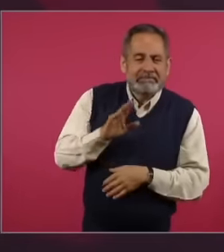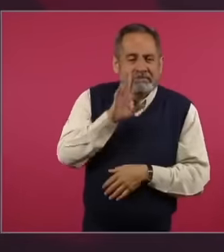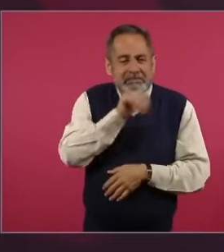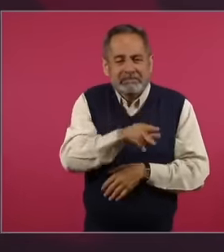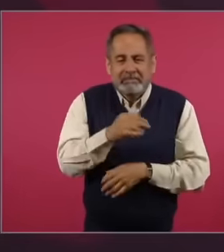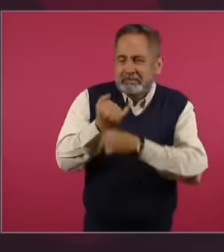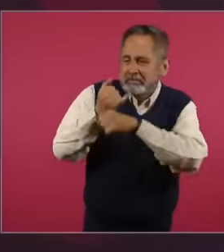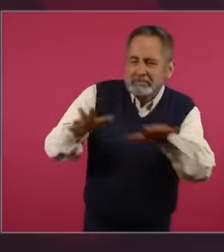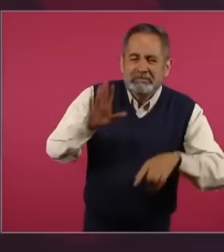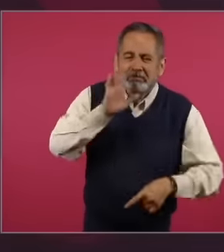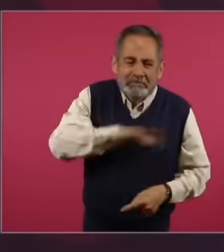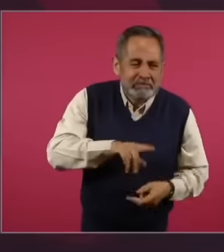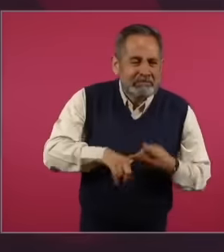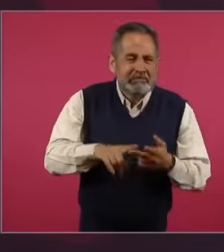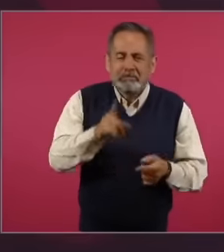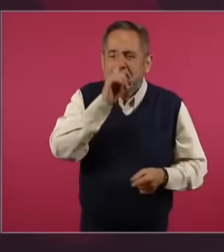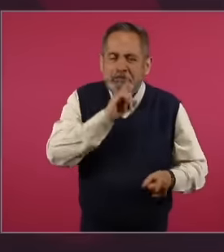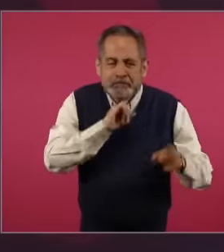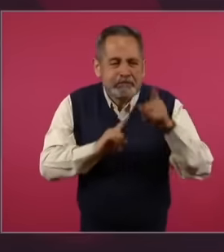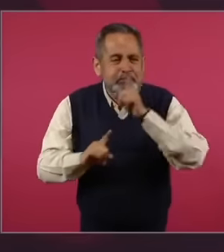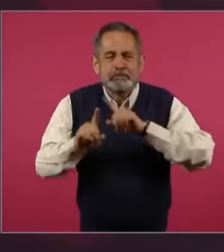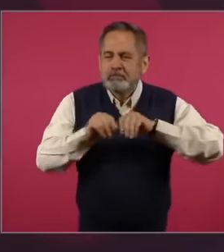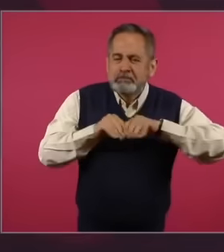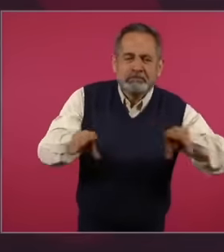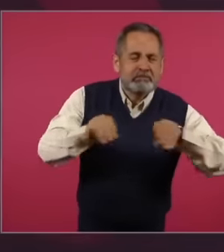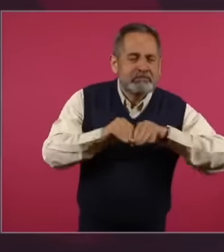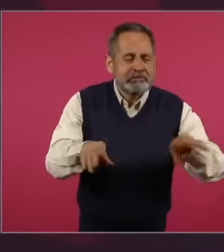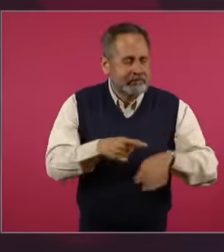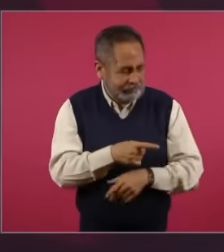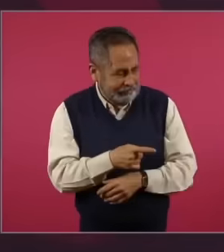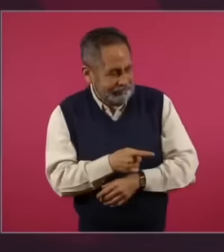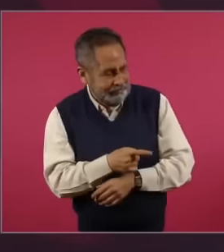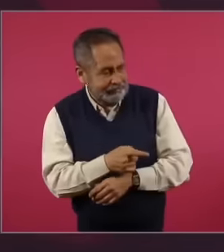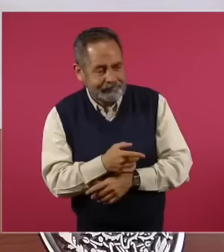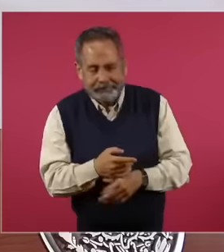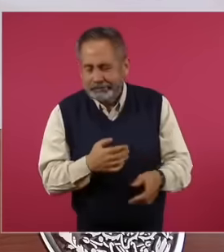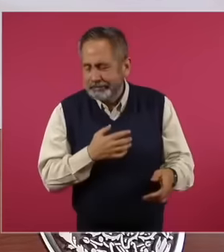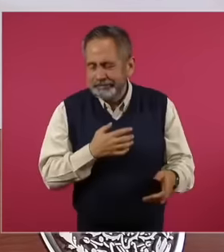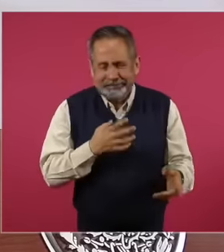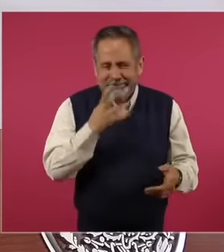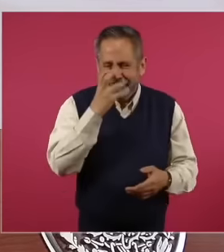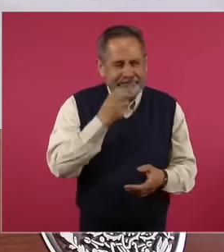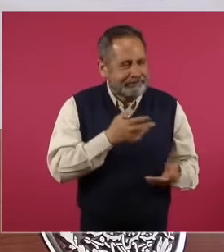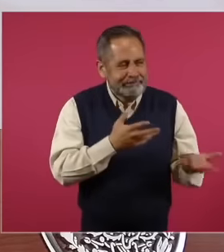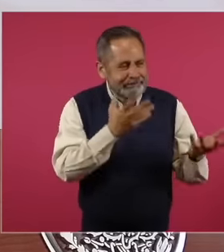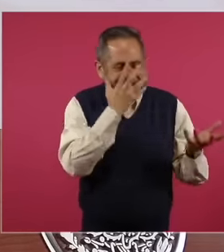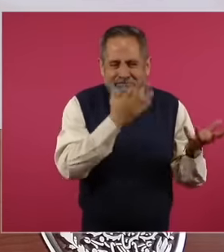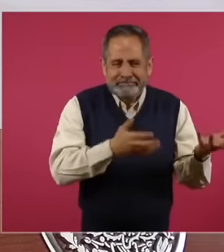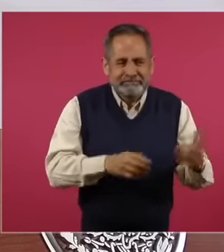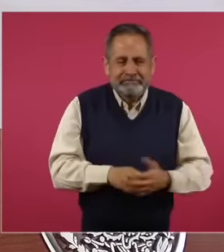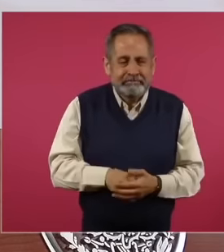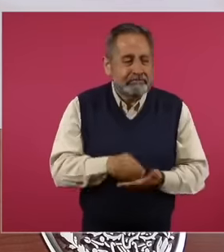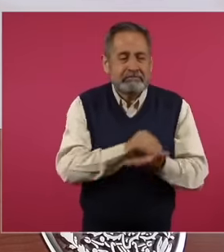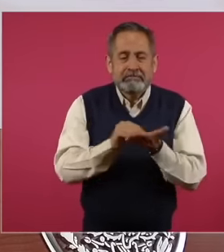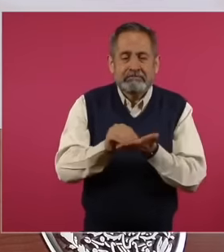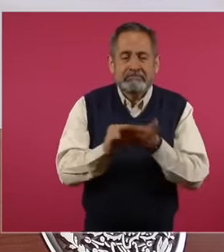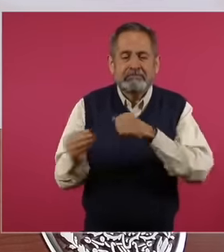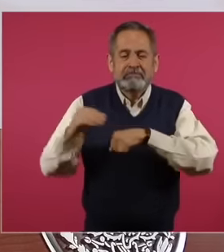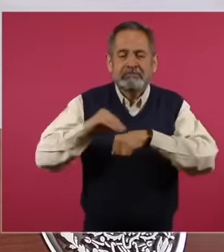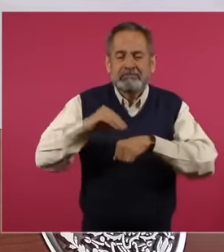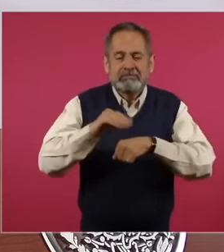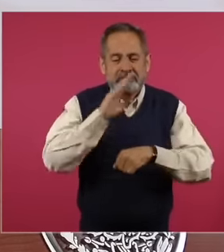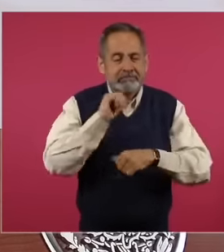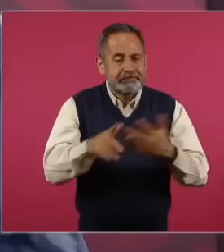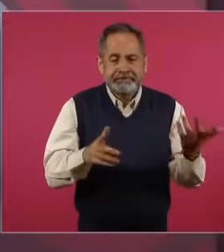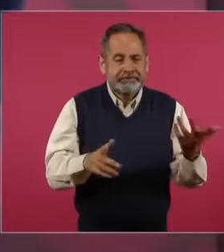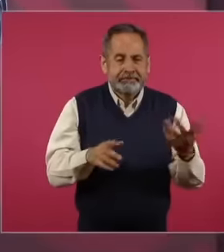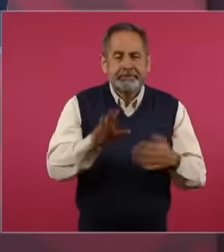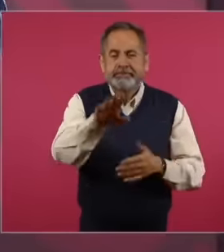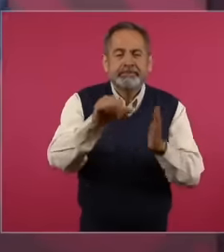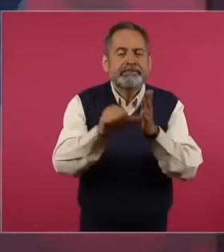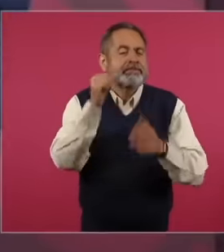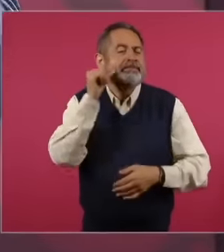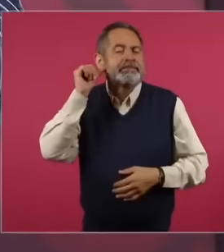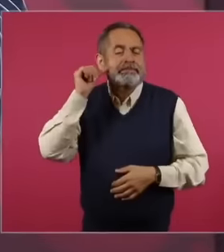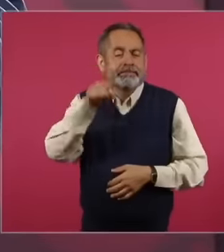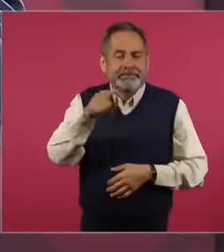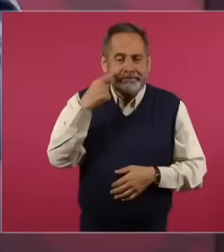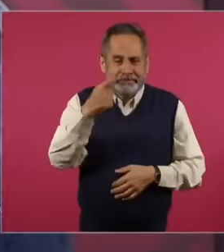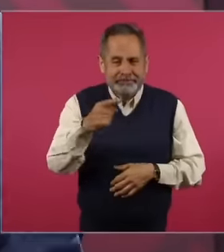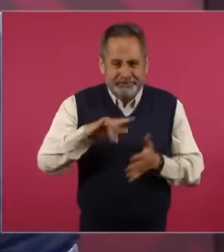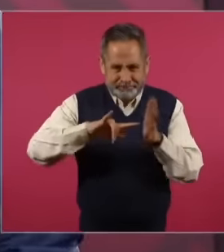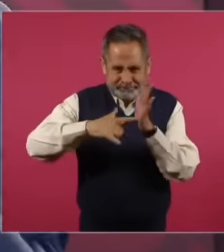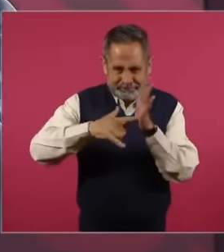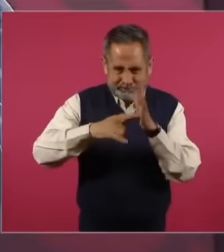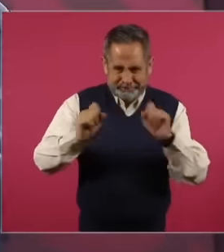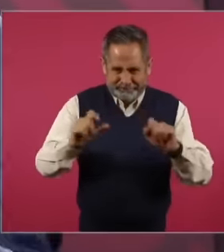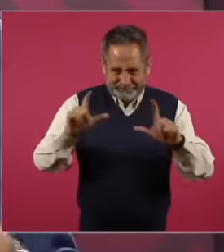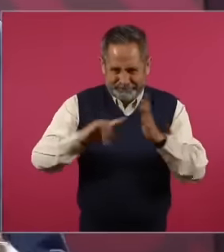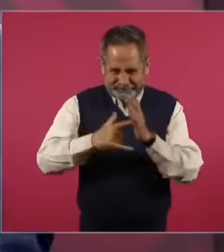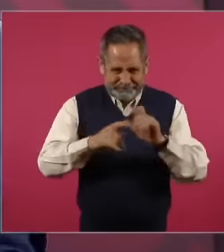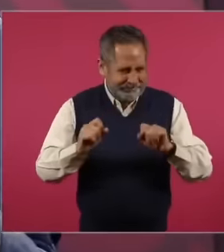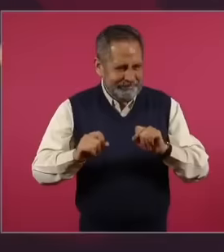lies and slander yesterday I brought up the thing about the watch but then I realized